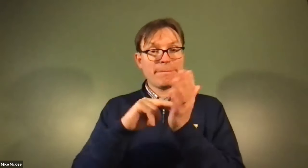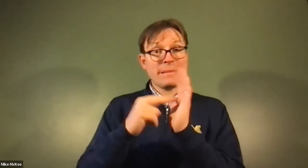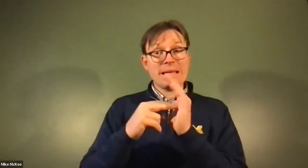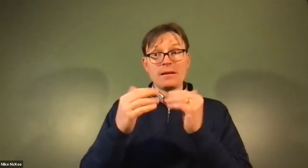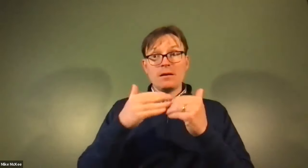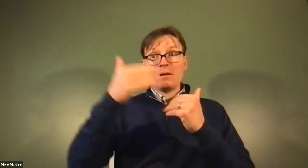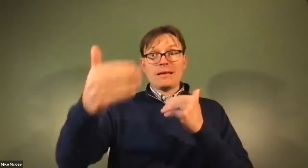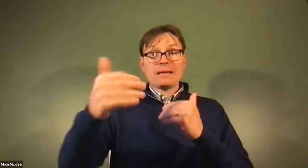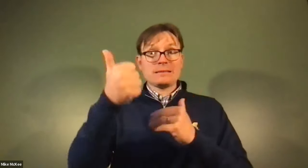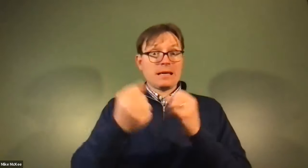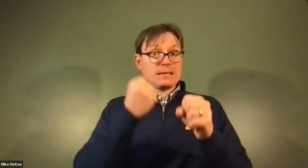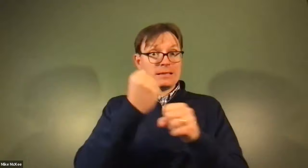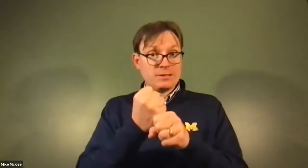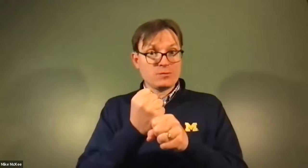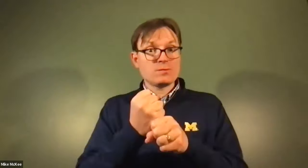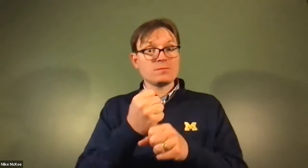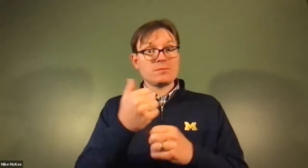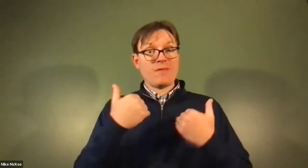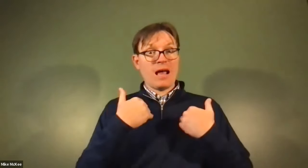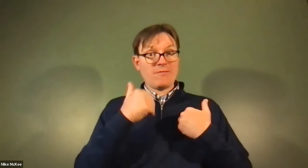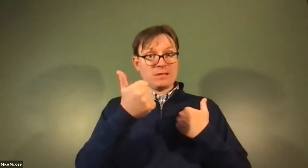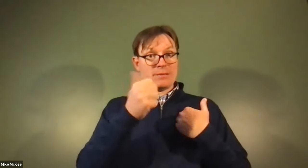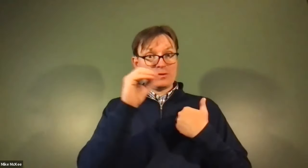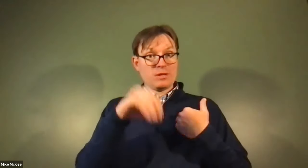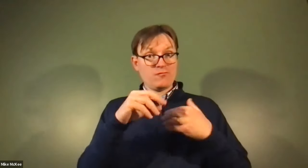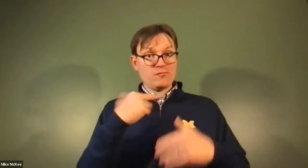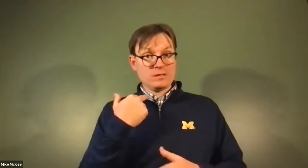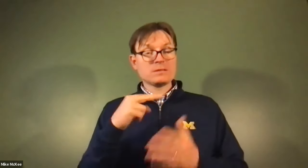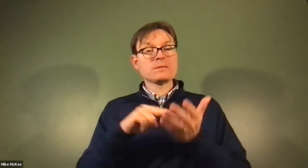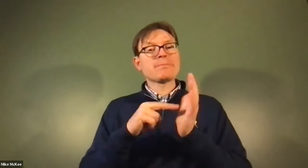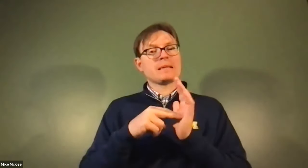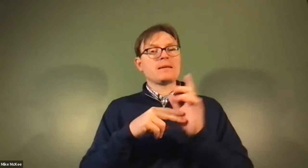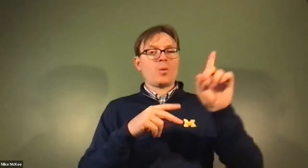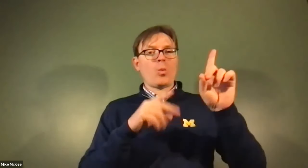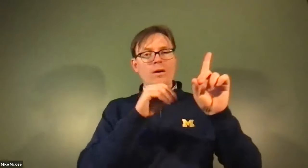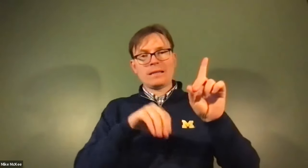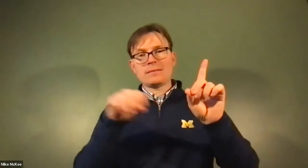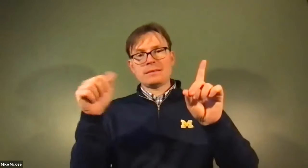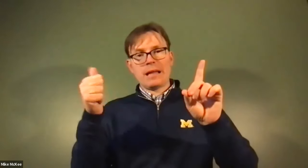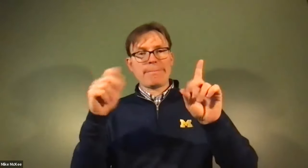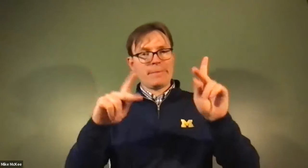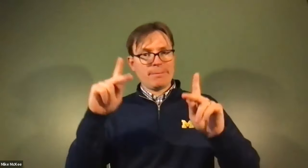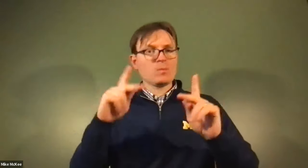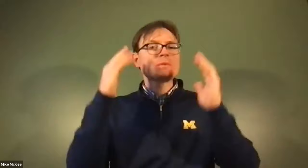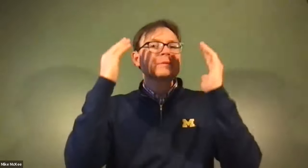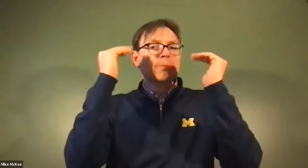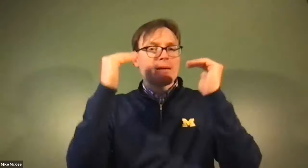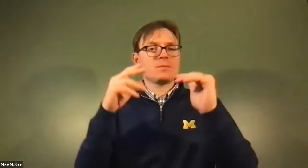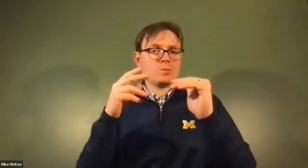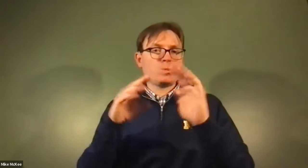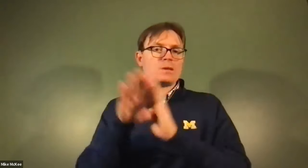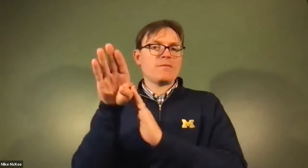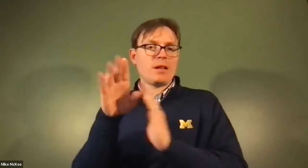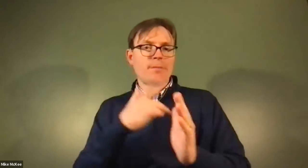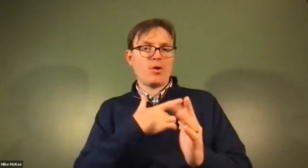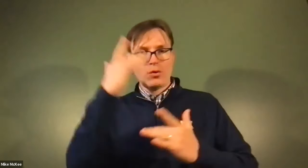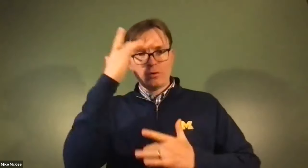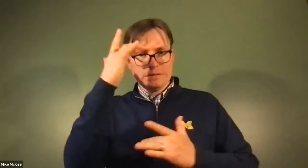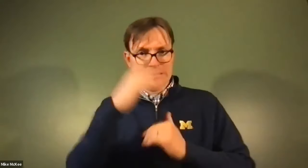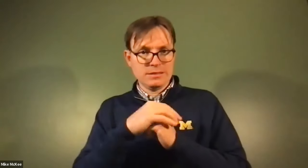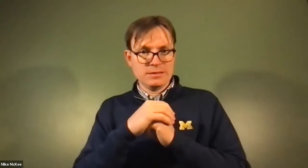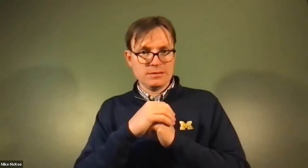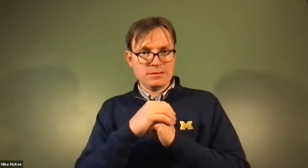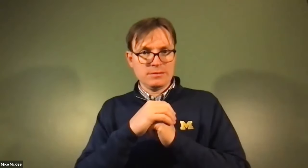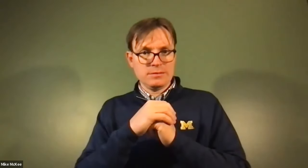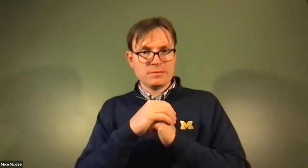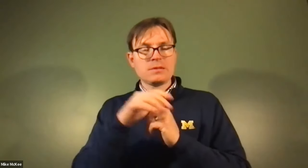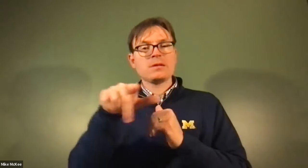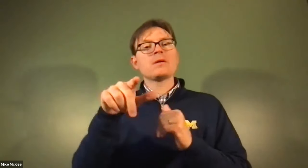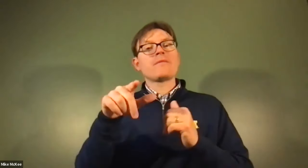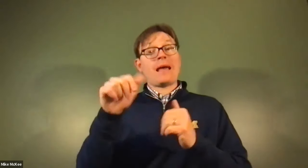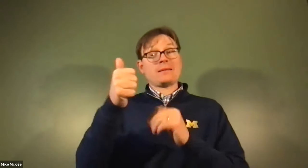James Cech: So, if your risk over the next 10 years is 10% or higher right, you have a 10% chance right one in 10 people will develop heart disease.